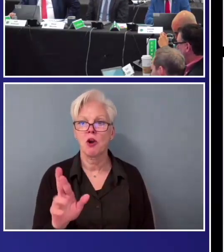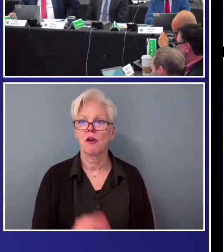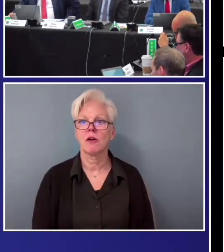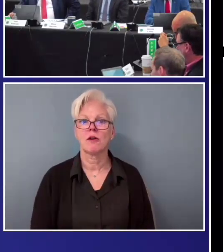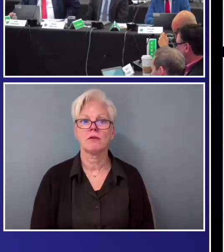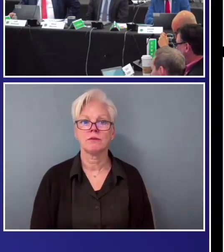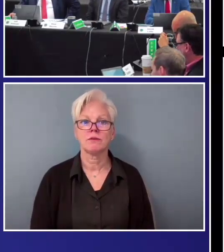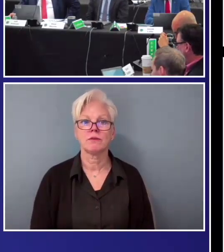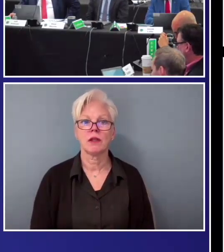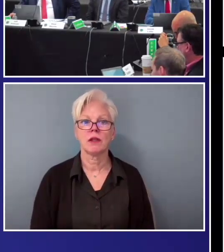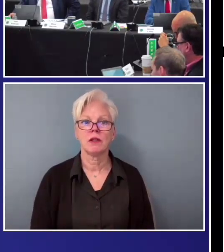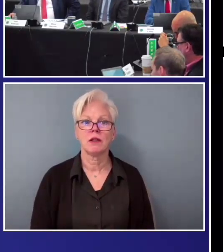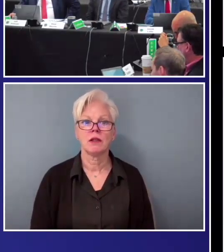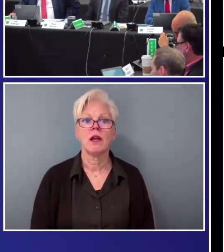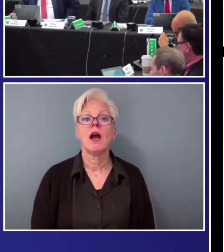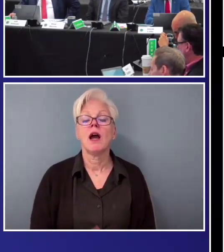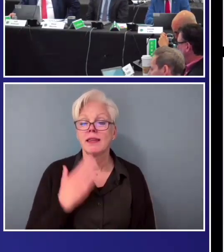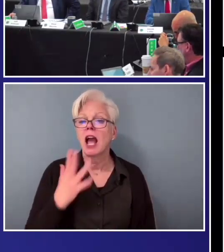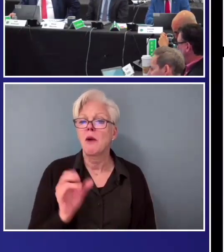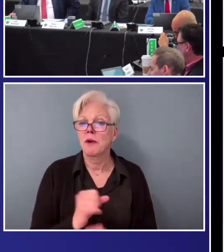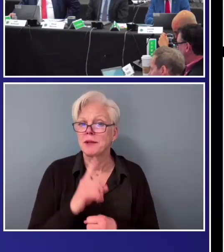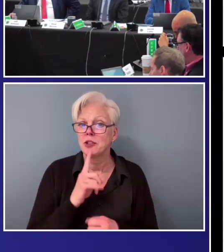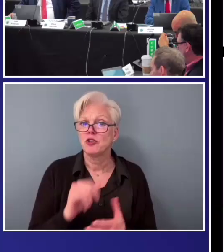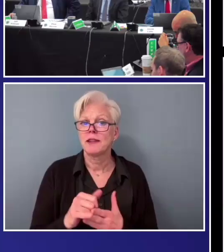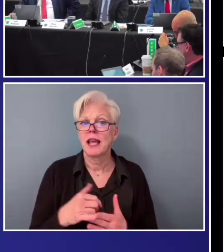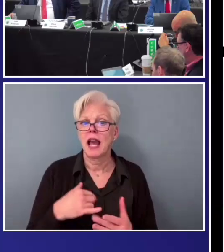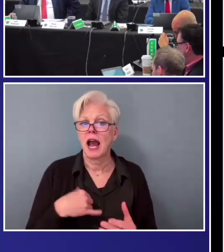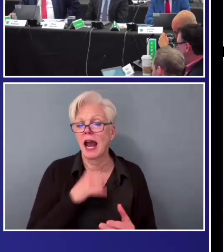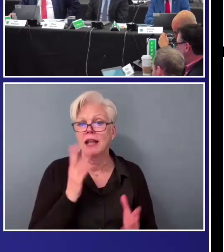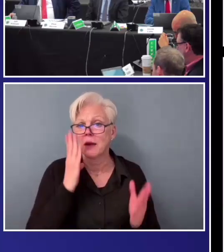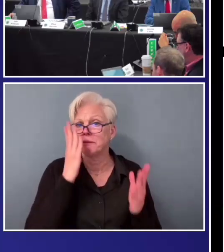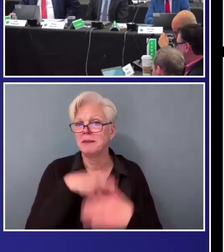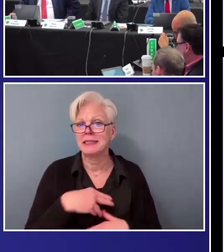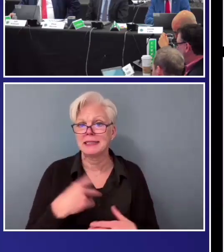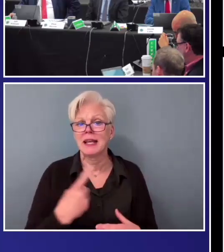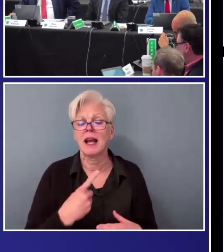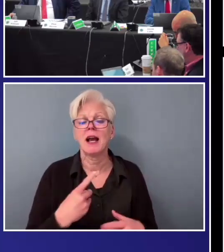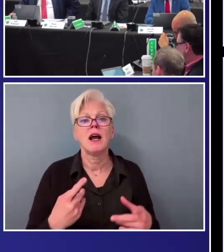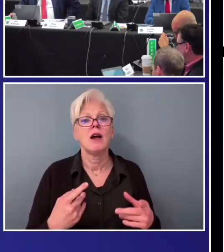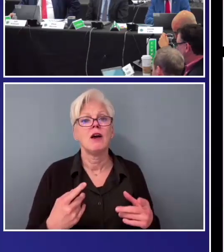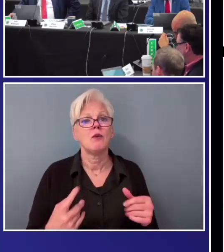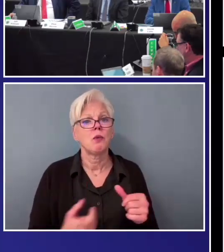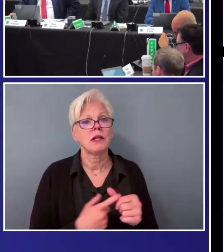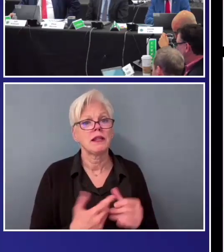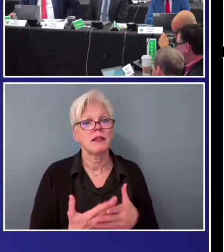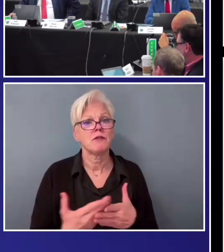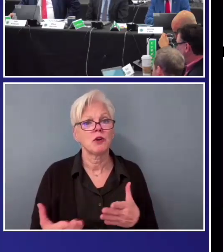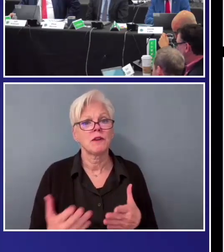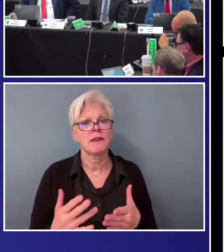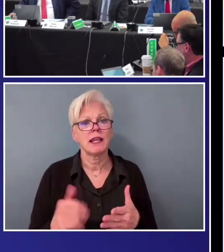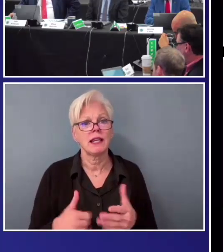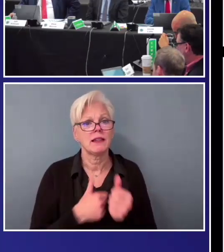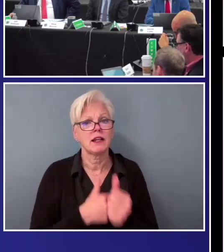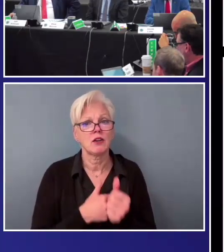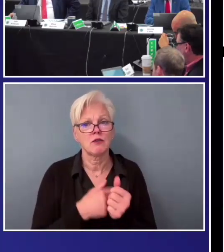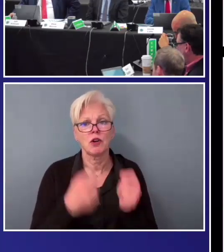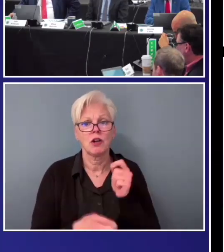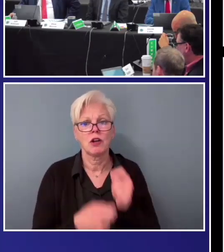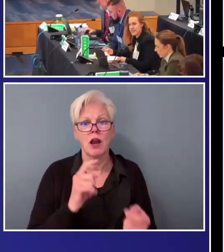Thank you. I just wanted to make sure that I wasn't missing the boat. One of the very first things is the conforming change about debt-to-earnings.